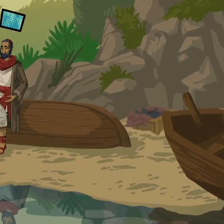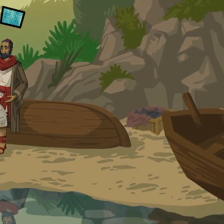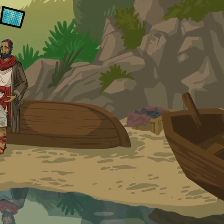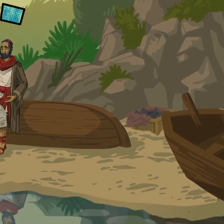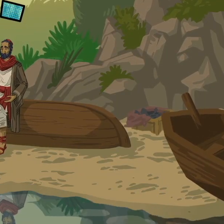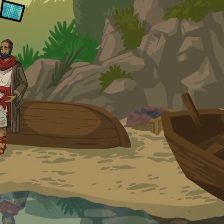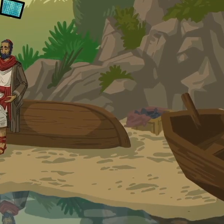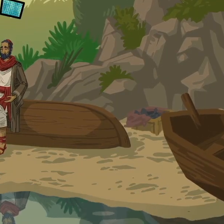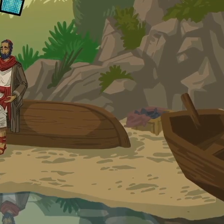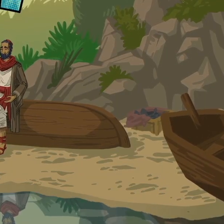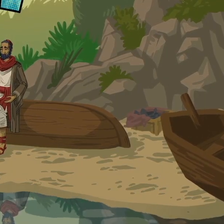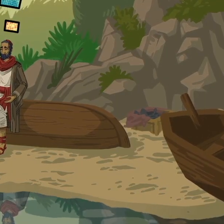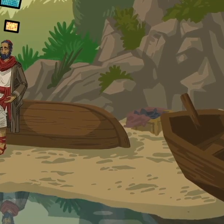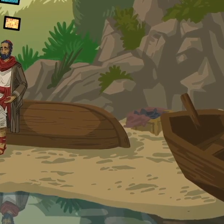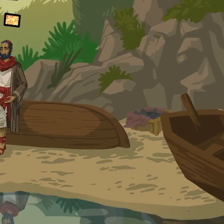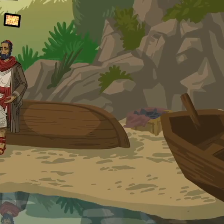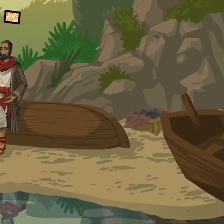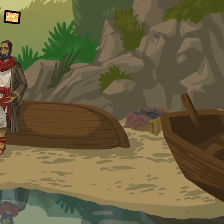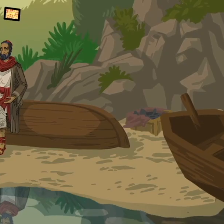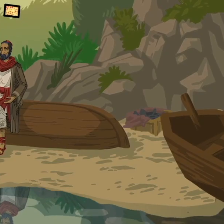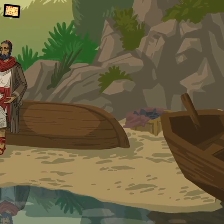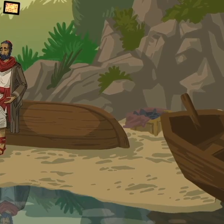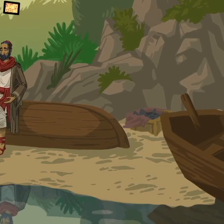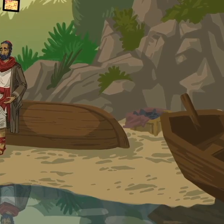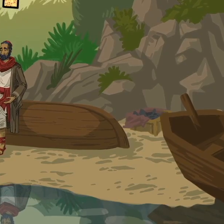Jon: Oh yeah, like the parable that the Kingdom of God is yeast hidden in a lump of dough.